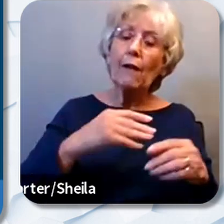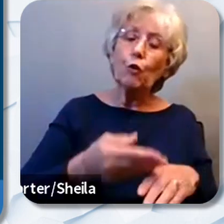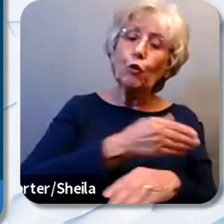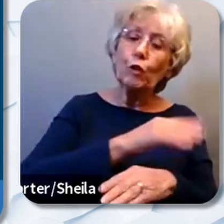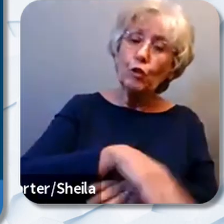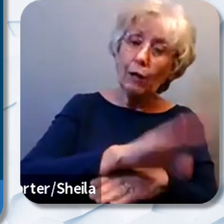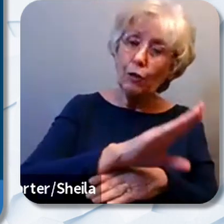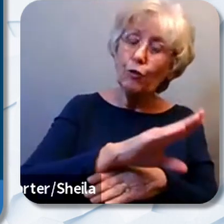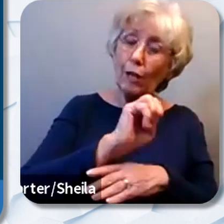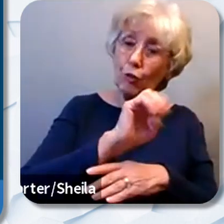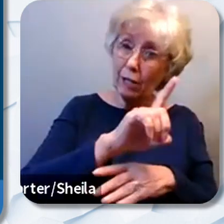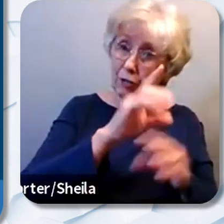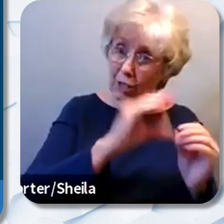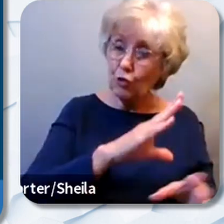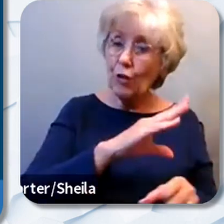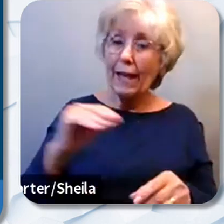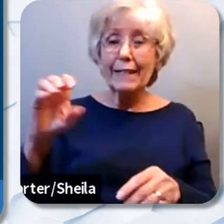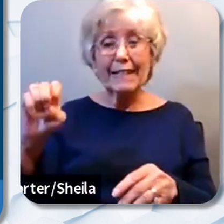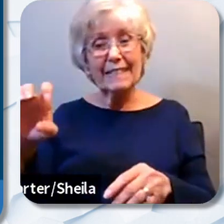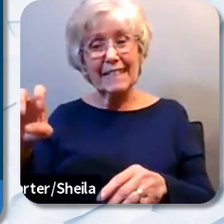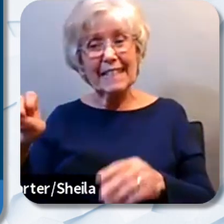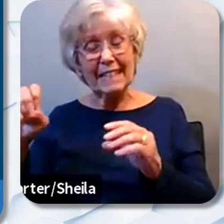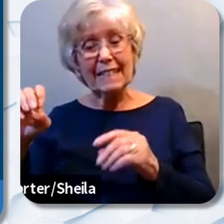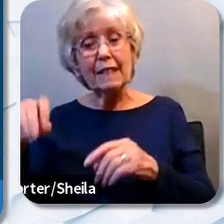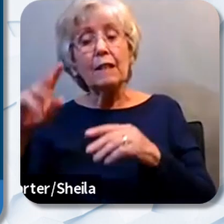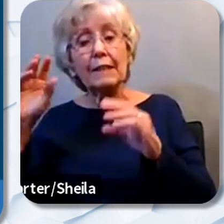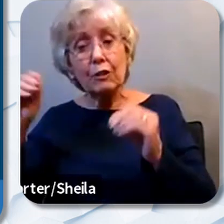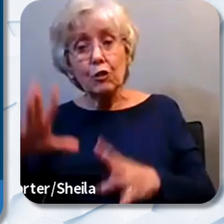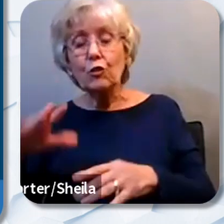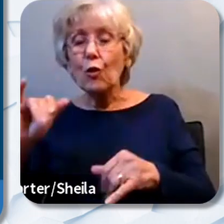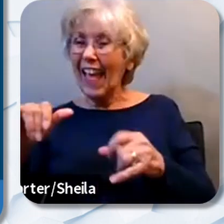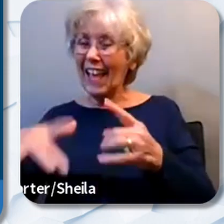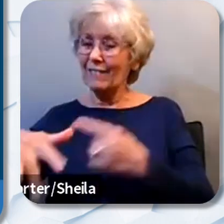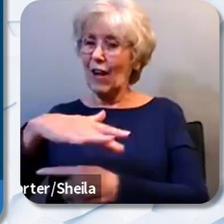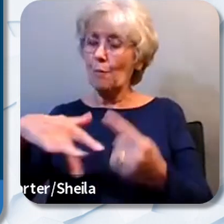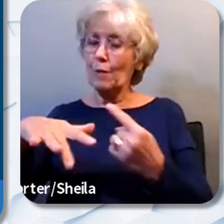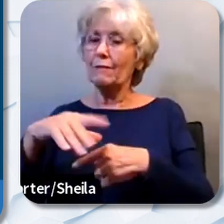EC teacher so that expertise again is shared and, within that environment and then not students will